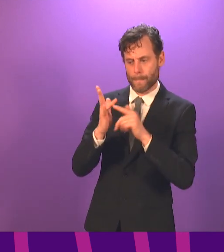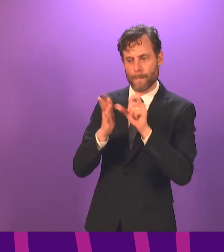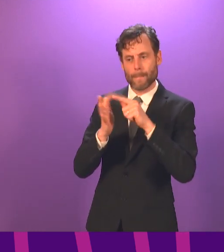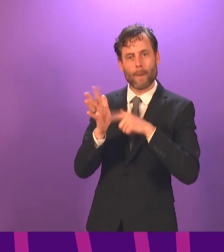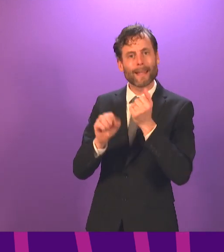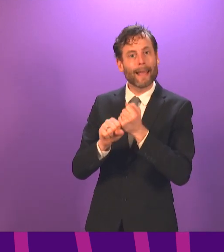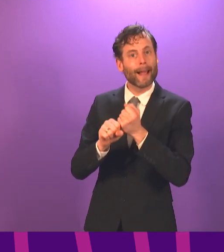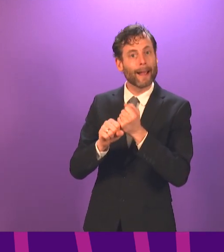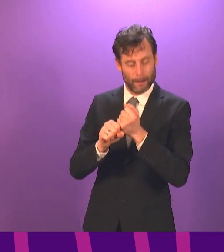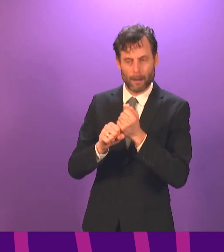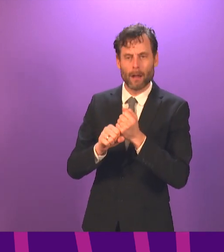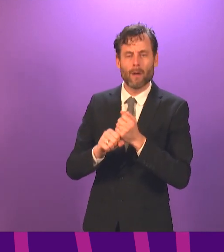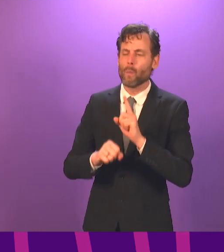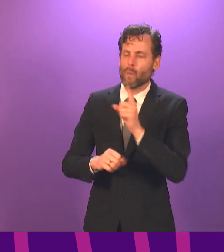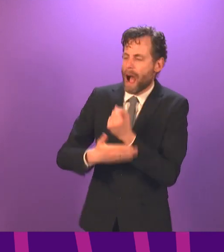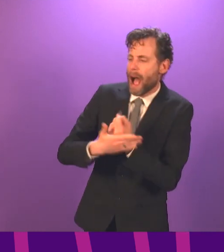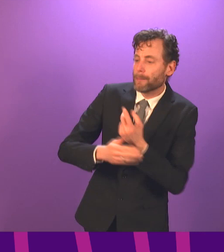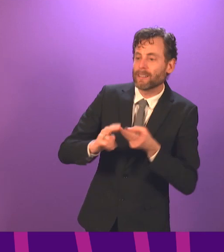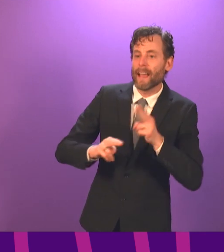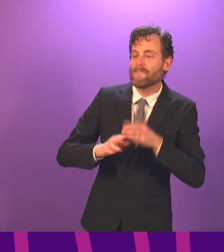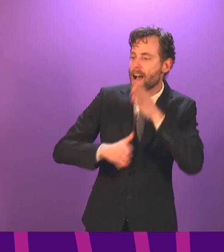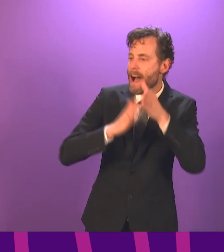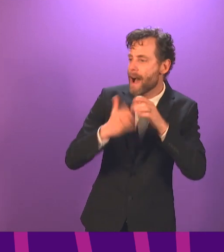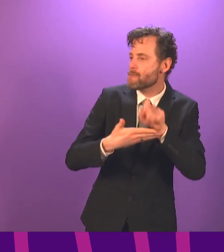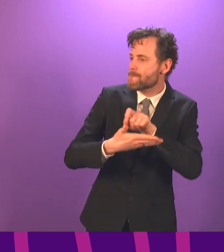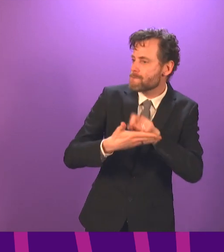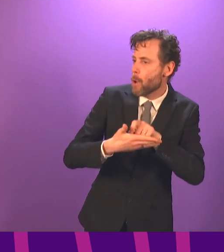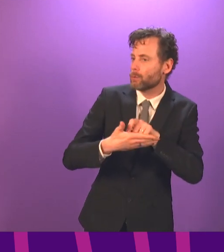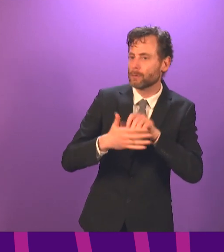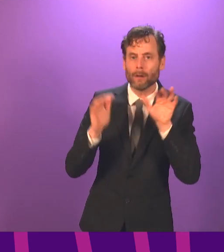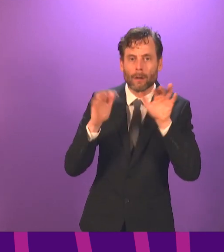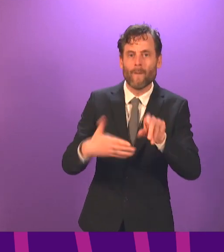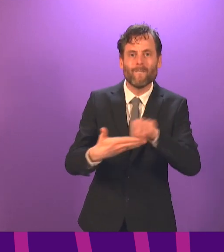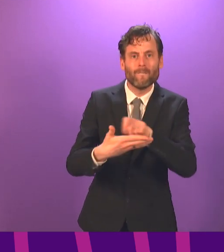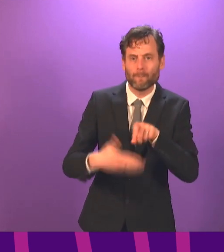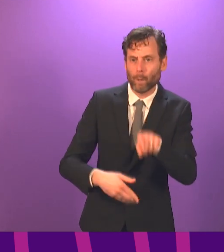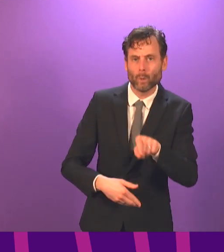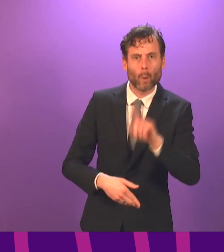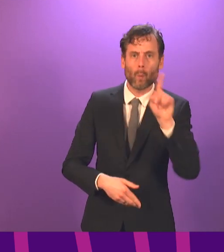and on the likelihood of people to vote? Will he be giving us more clarity on postal votes?